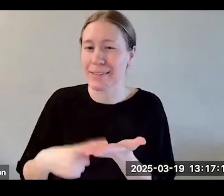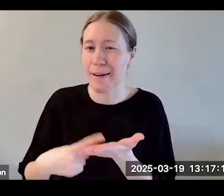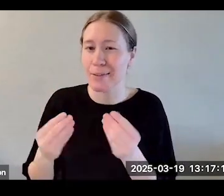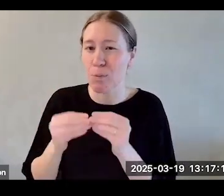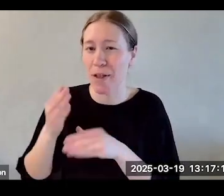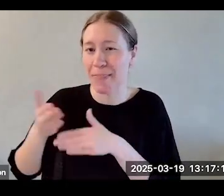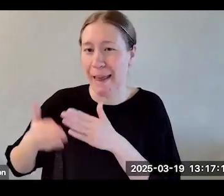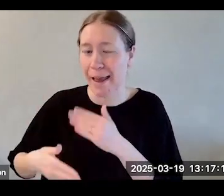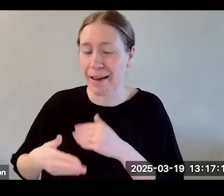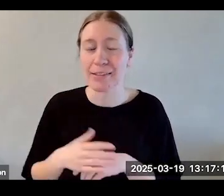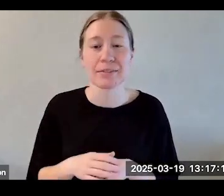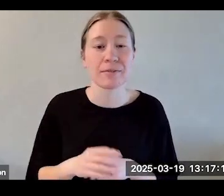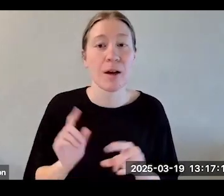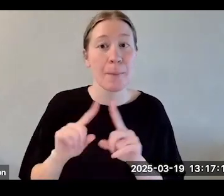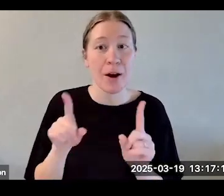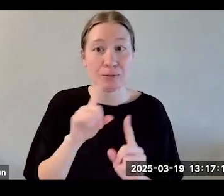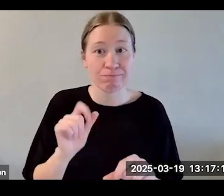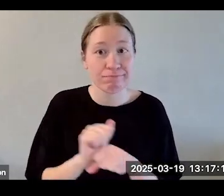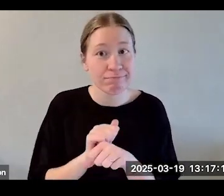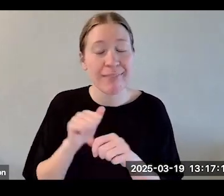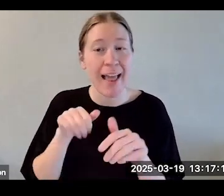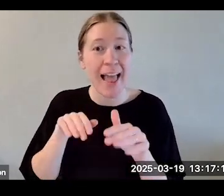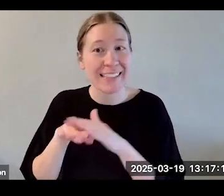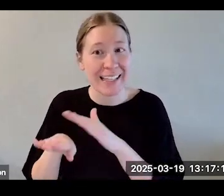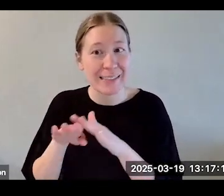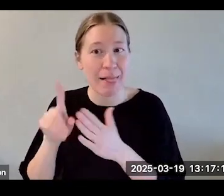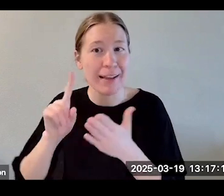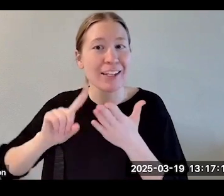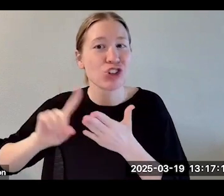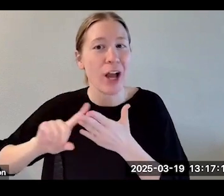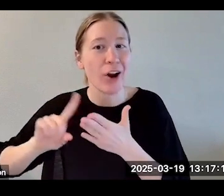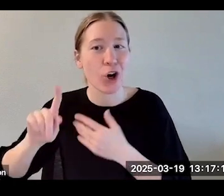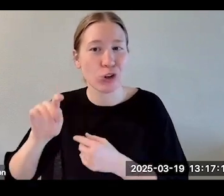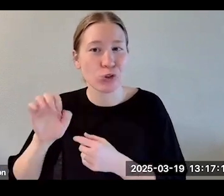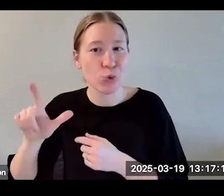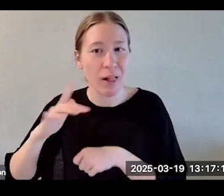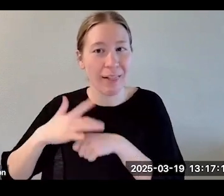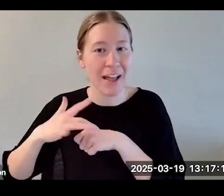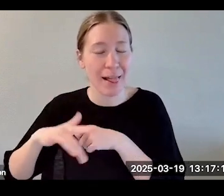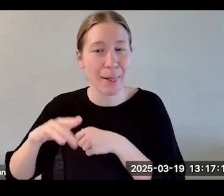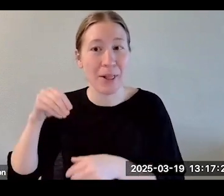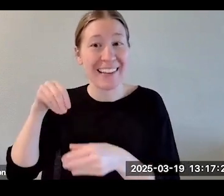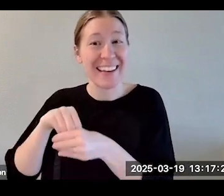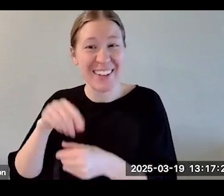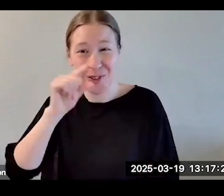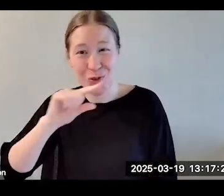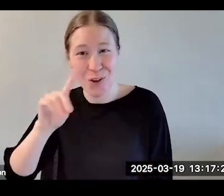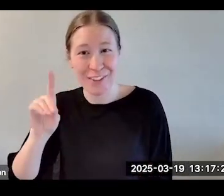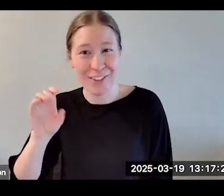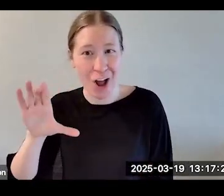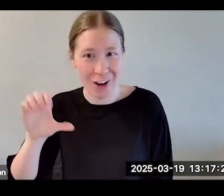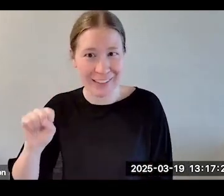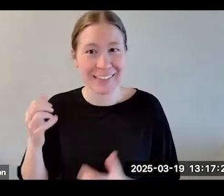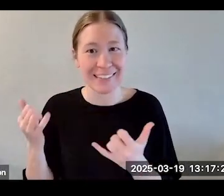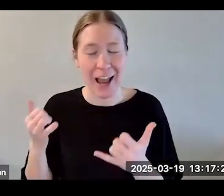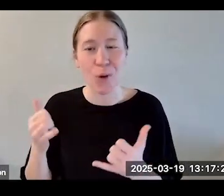but there's actually an accessibility checker tool now available in Google Docs, which U-M ITS has provided.